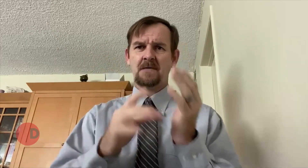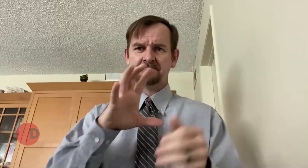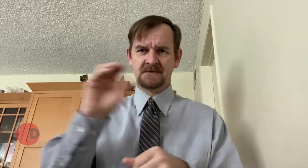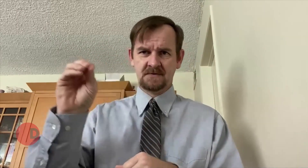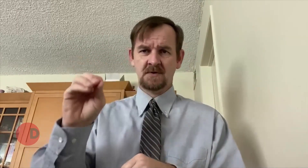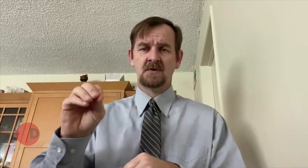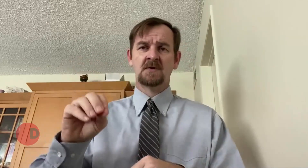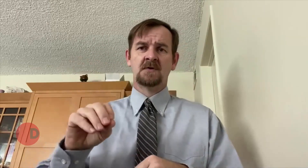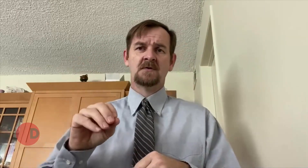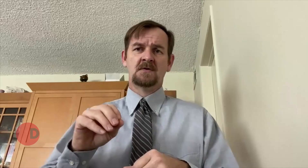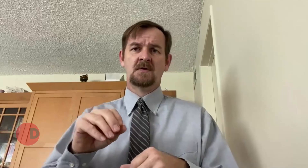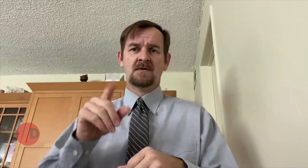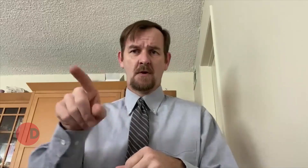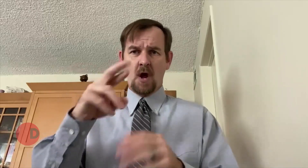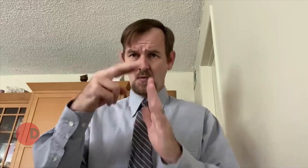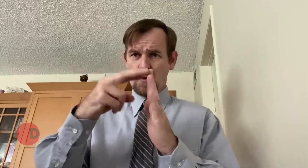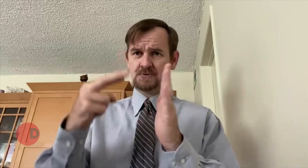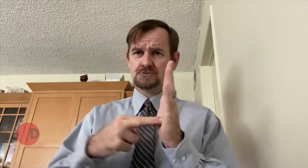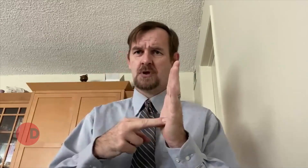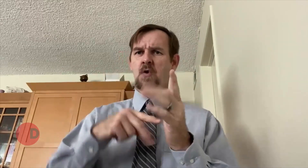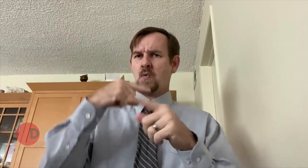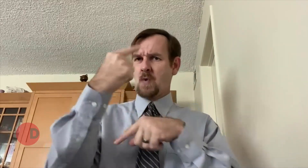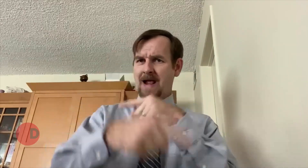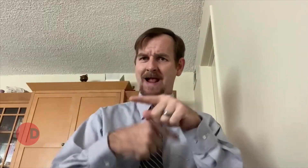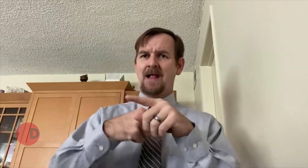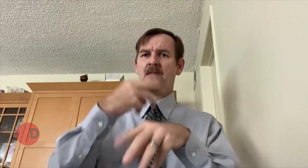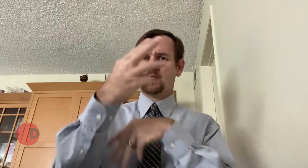registered around the world,